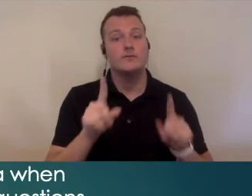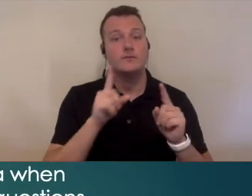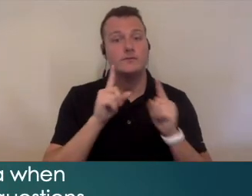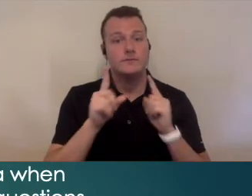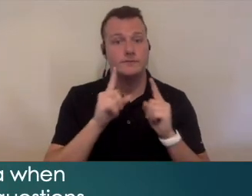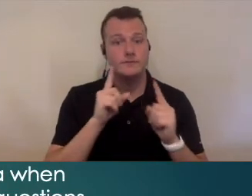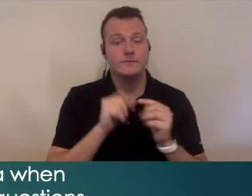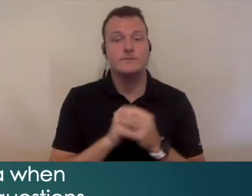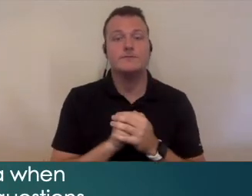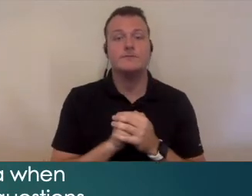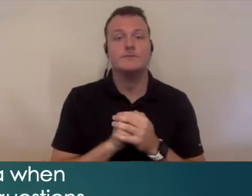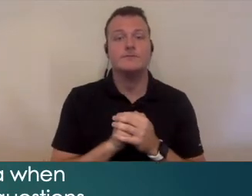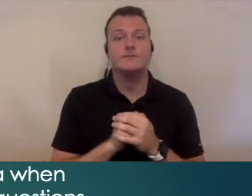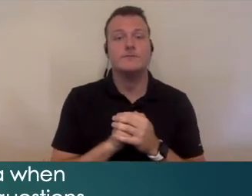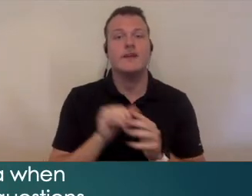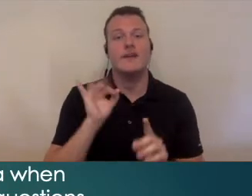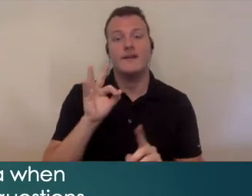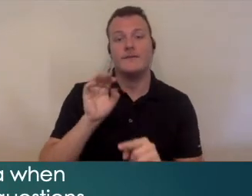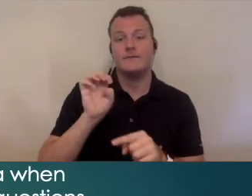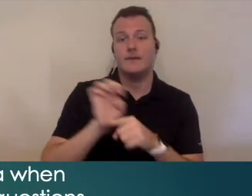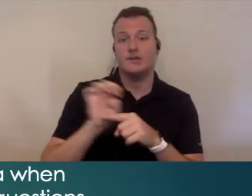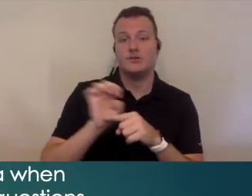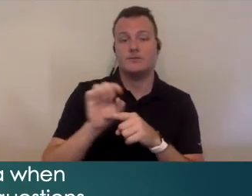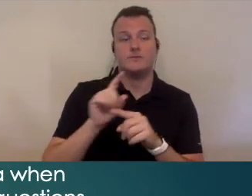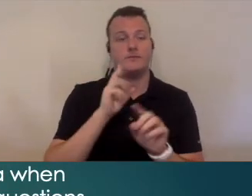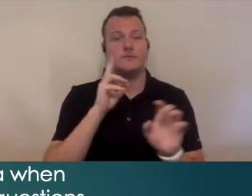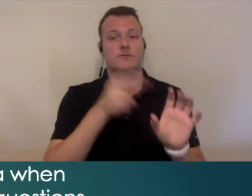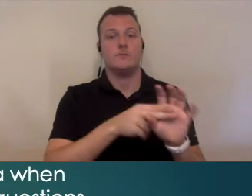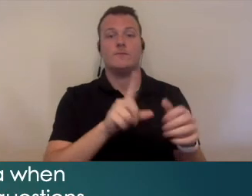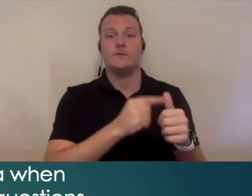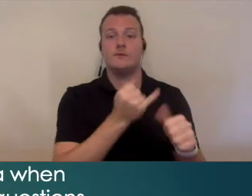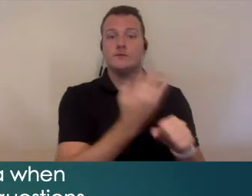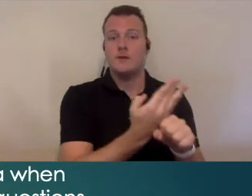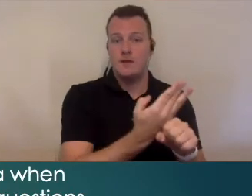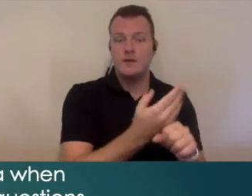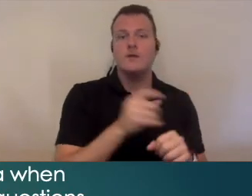this is- if you're an extern going into your first job, or you're a student going